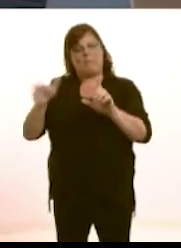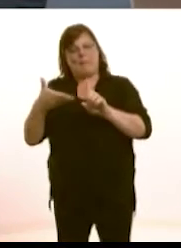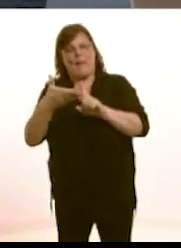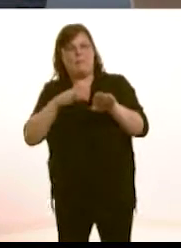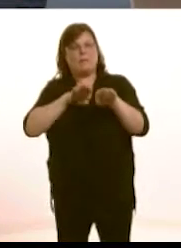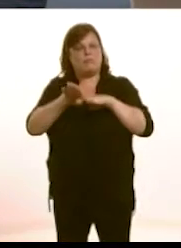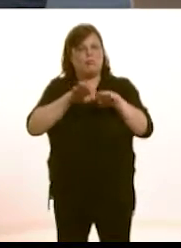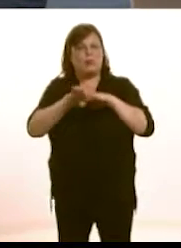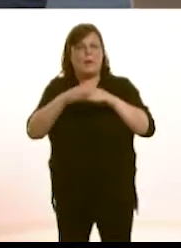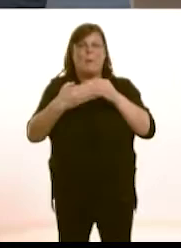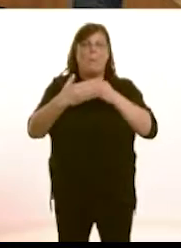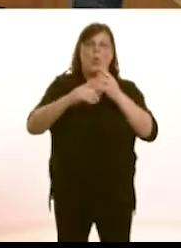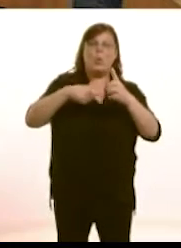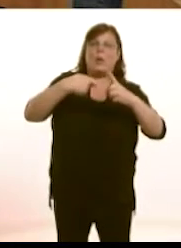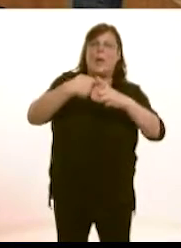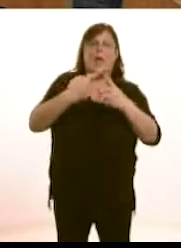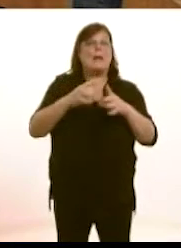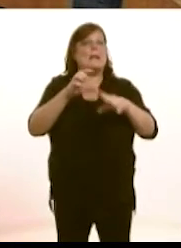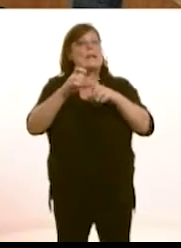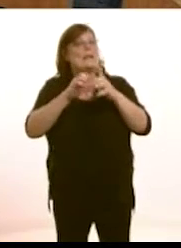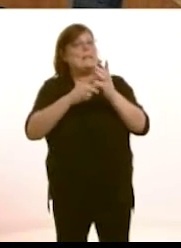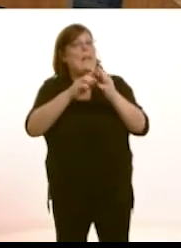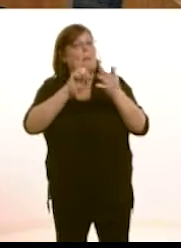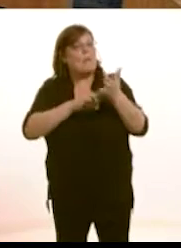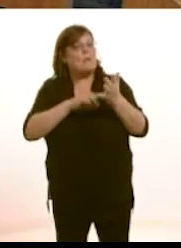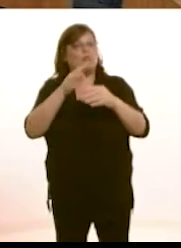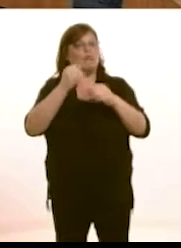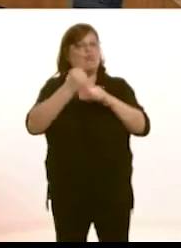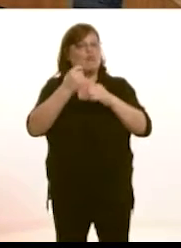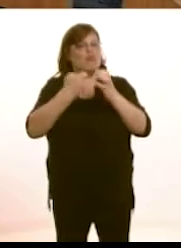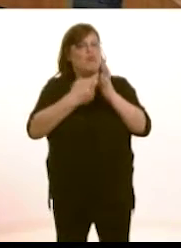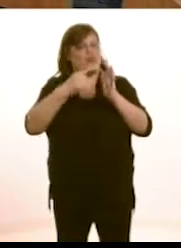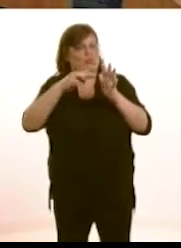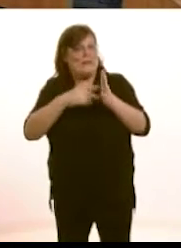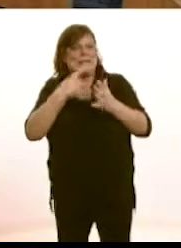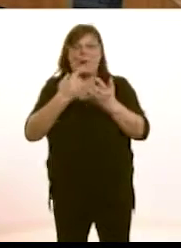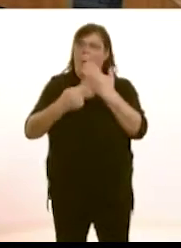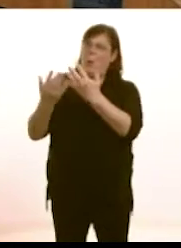said that doctors are welcome whilst theyíre neededówhilst theyíre needed. Well, Iím afraid he canít have it both ways.